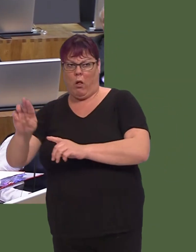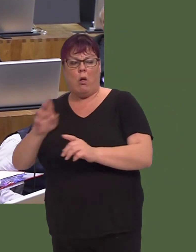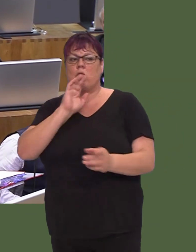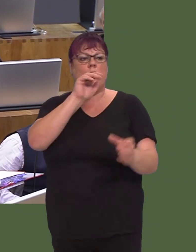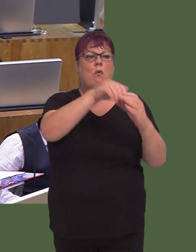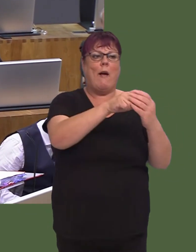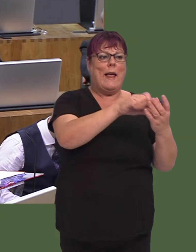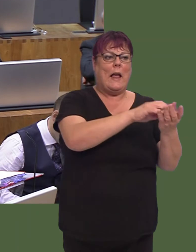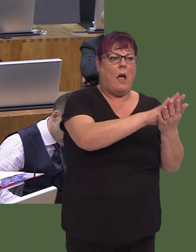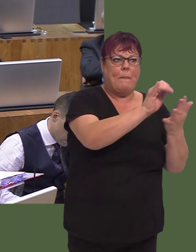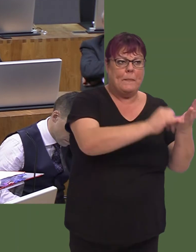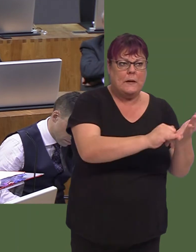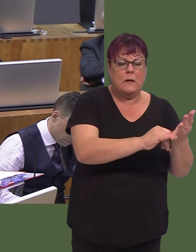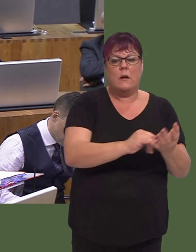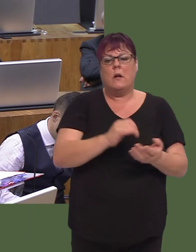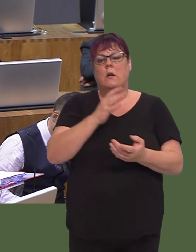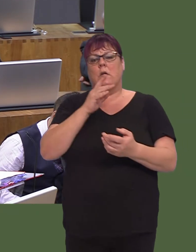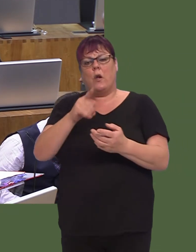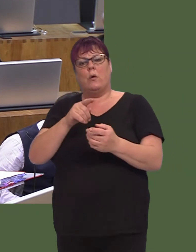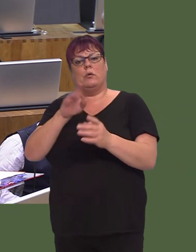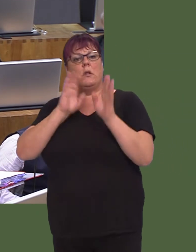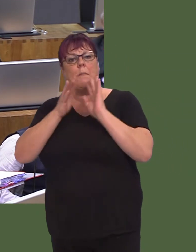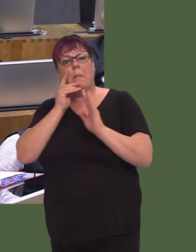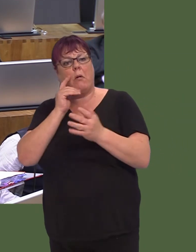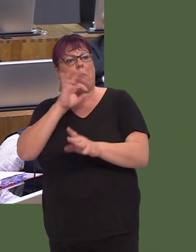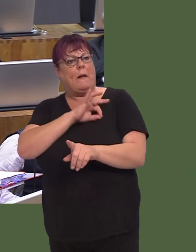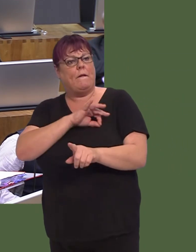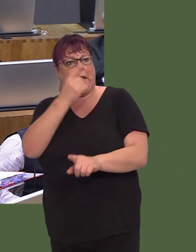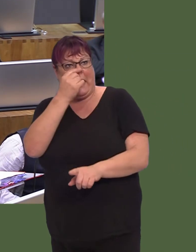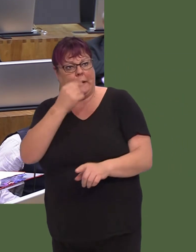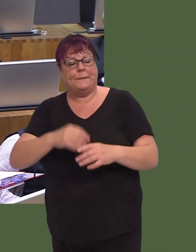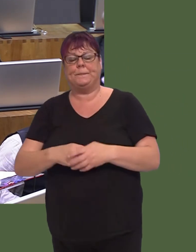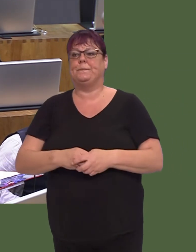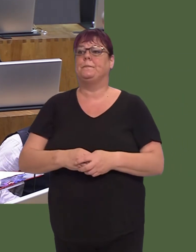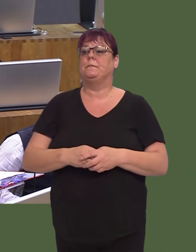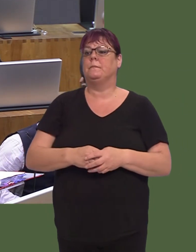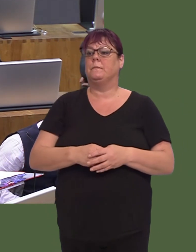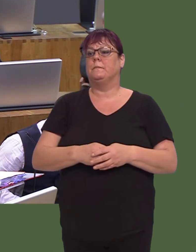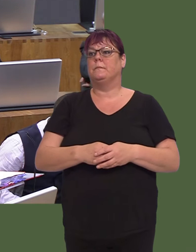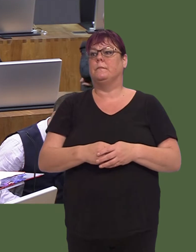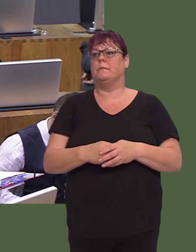outside of school for those who would benefit from that service without having to go into CAMHS?